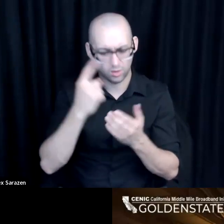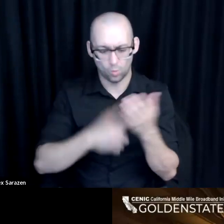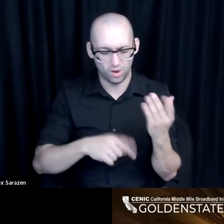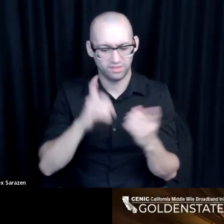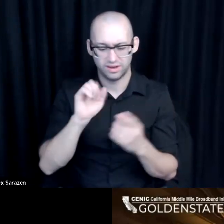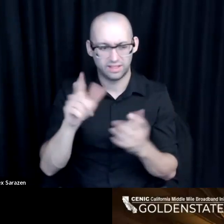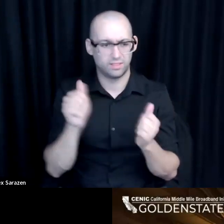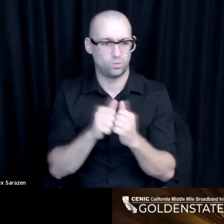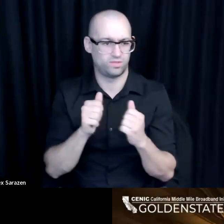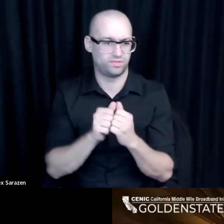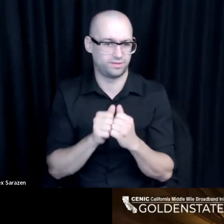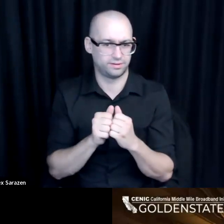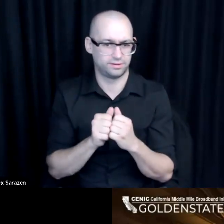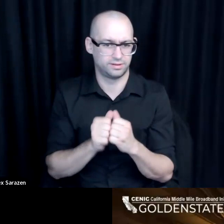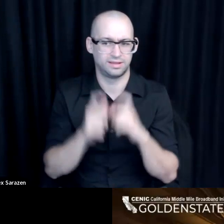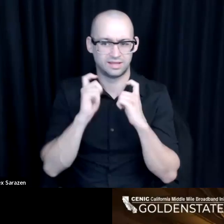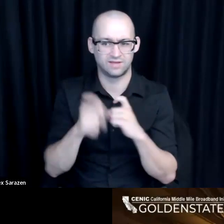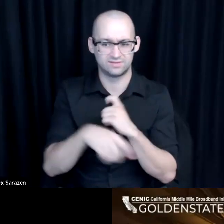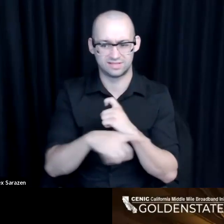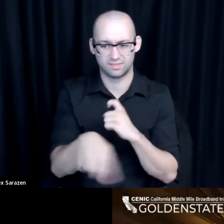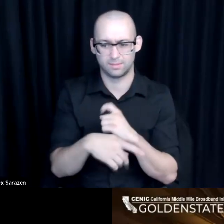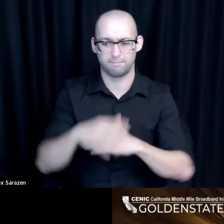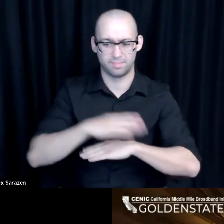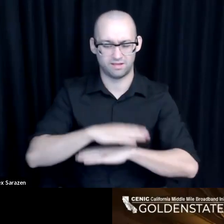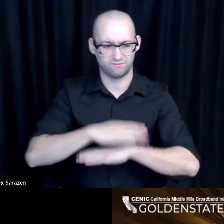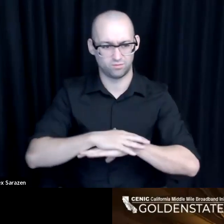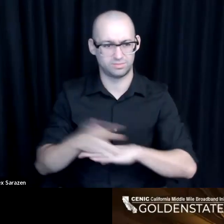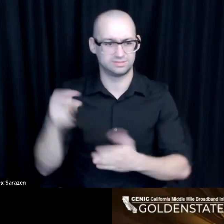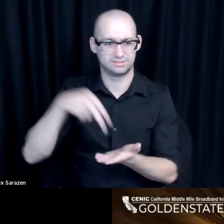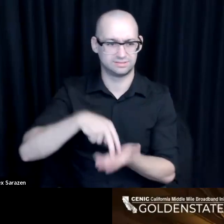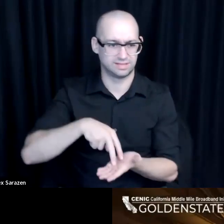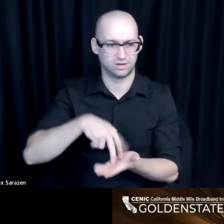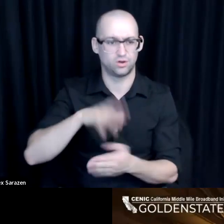But they get a, that gives them a platform to stand on and learn from everybody else.